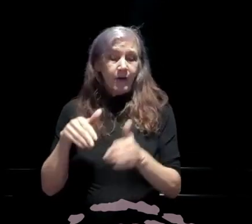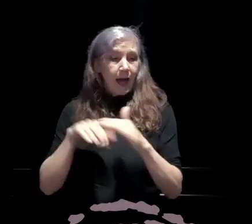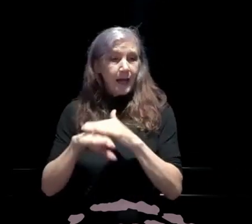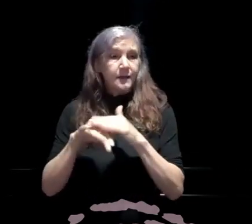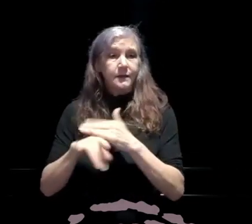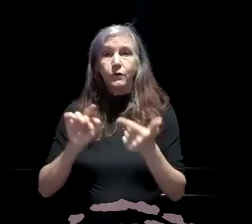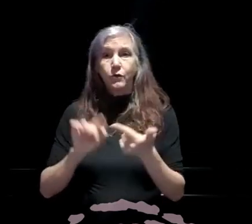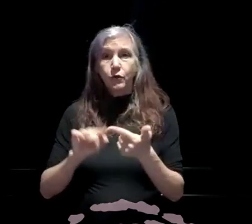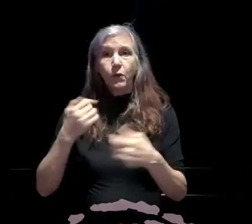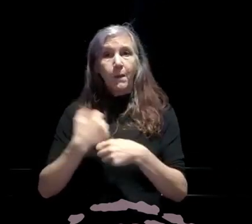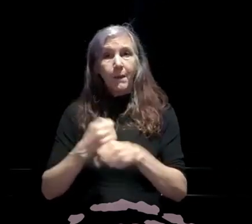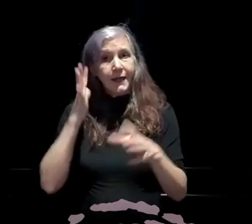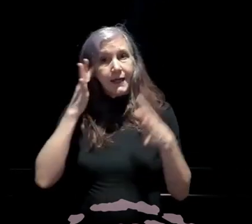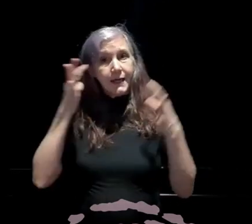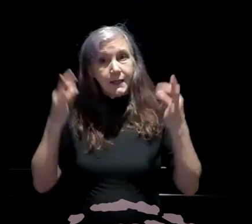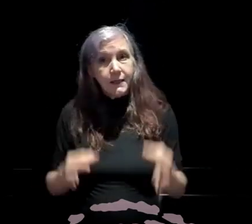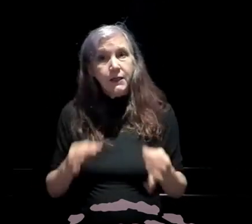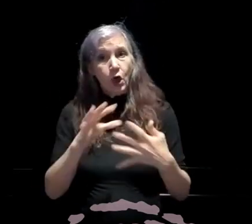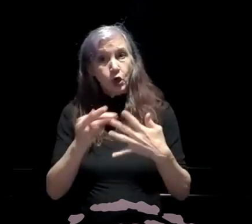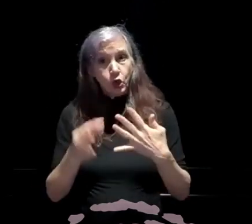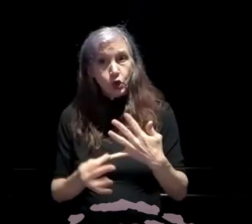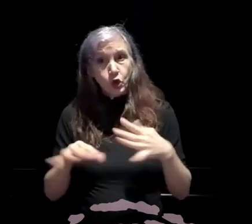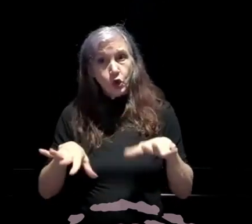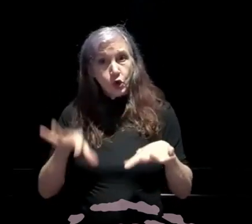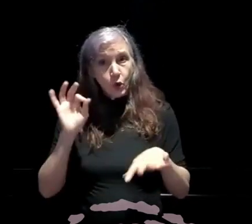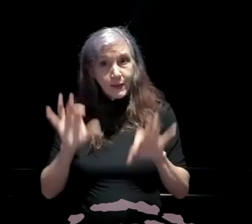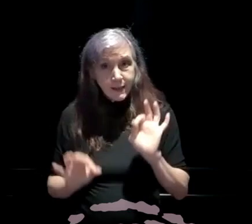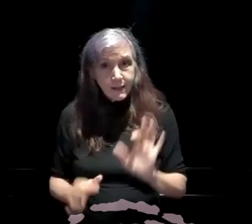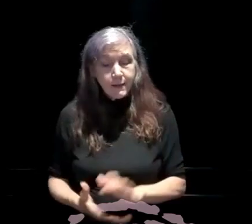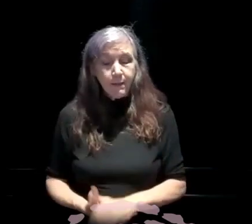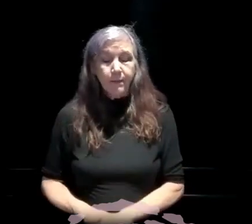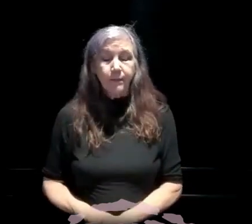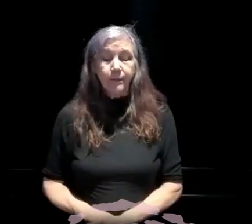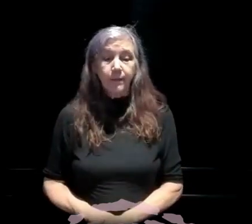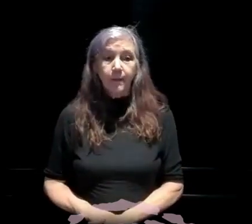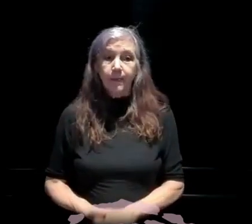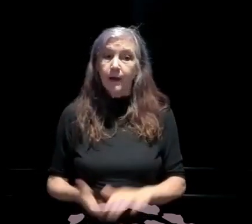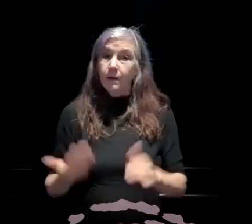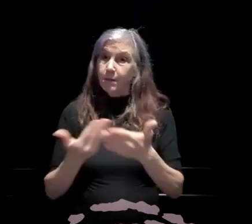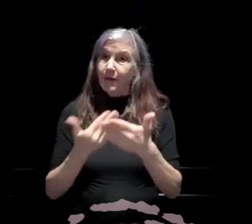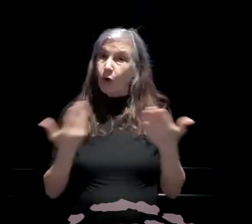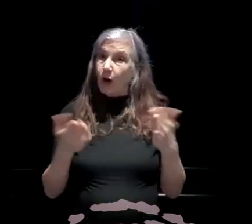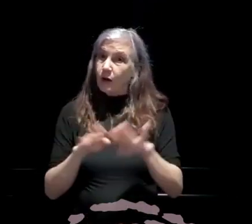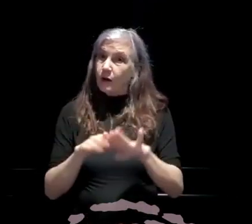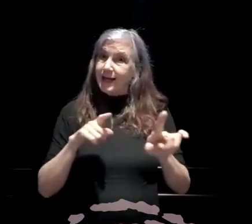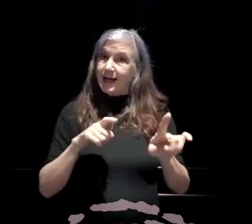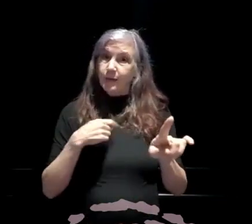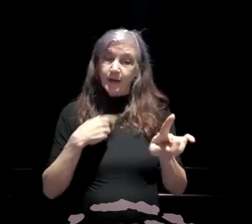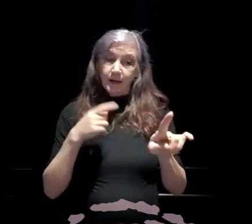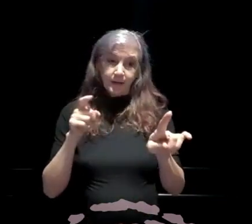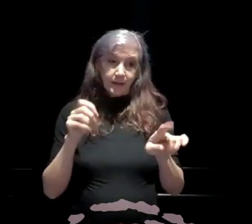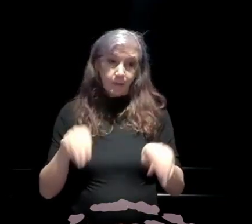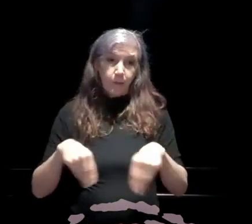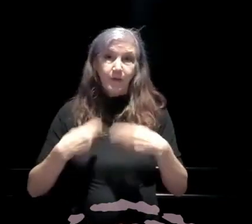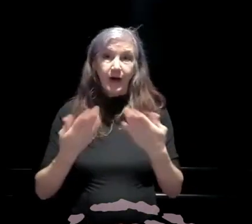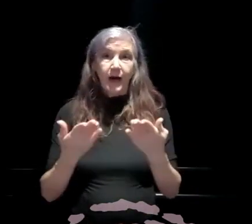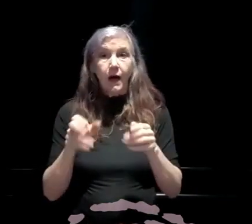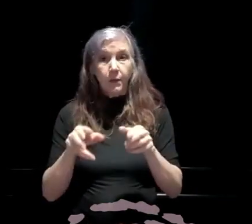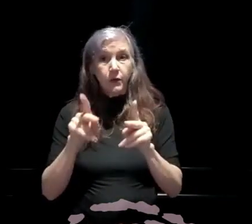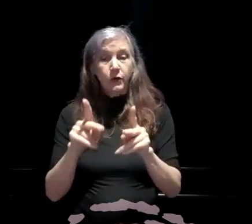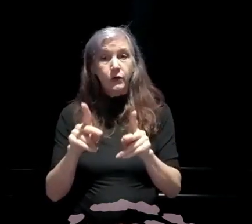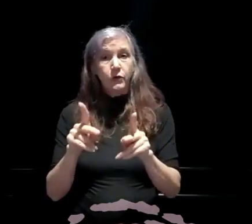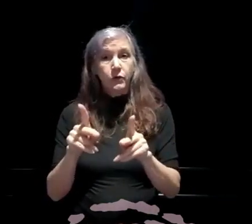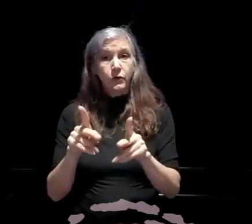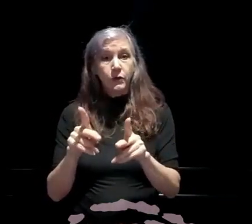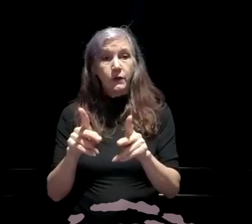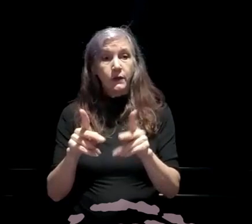Access to those choices. So before I close, I would be absolutely rude if I did not give an opportunity to shout out.